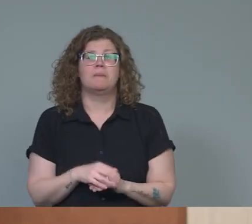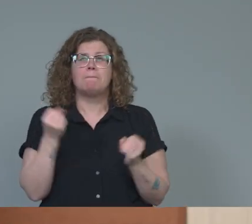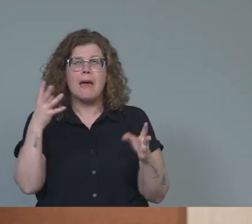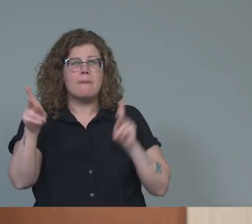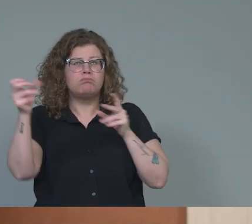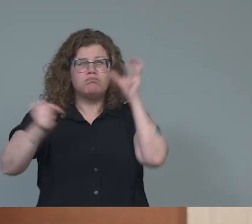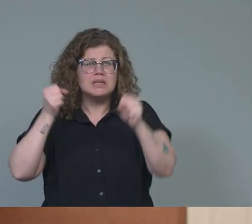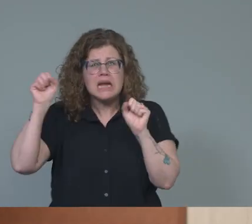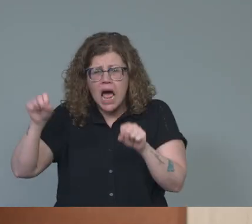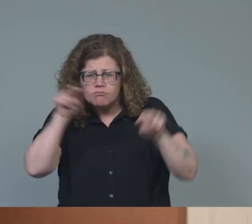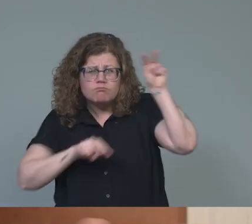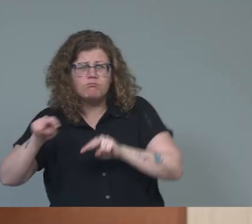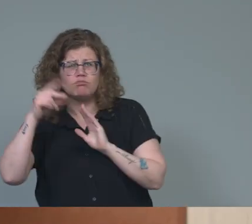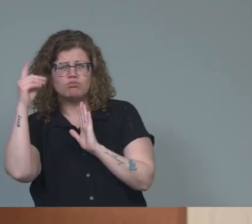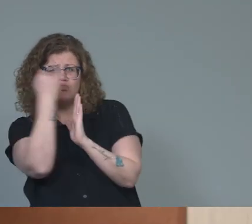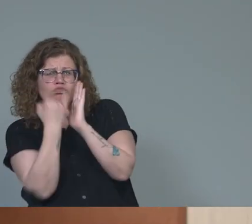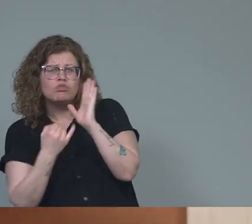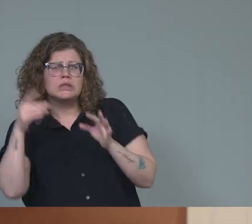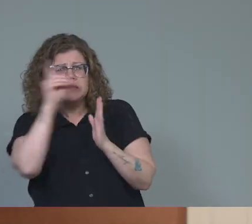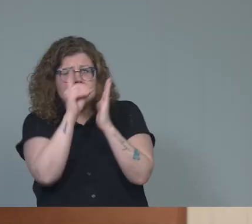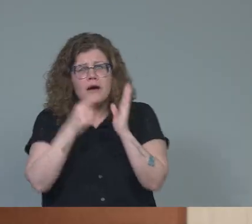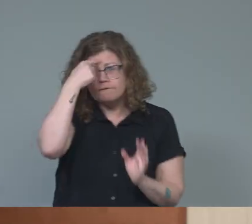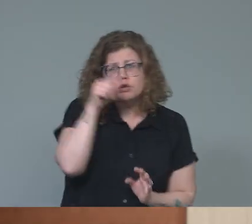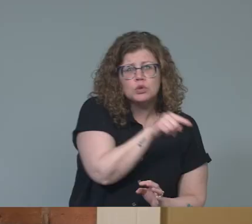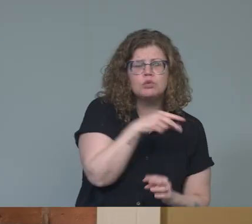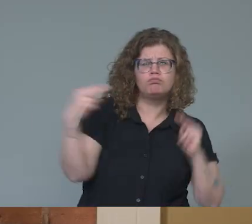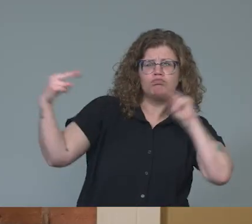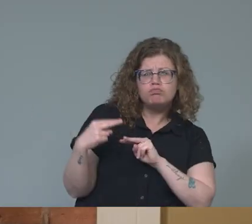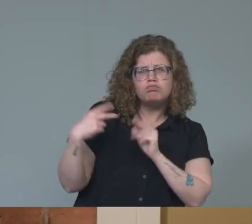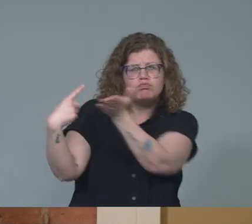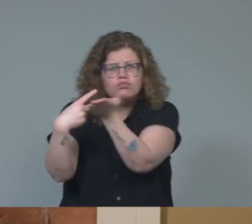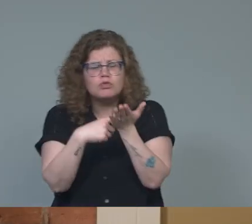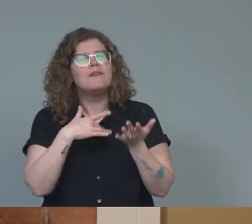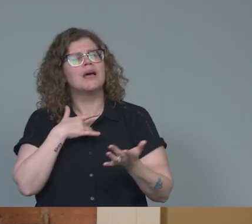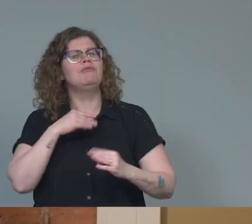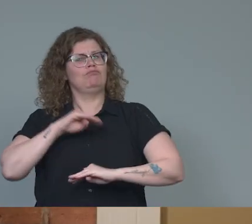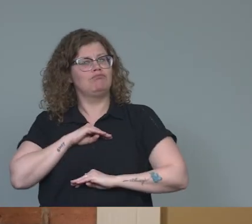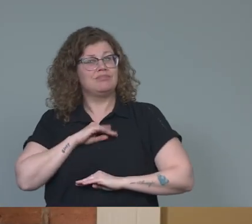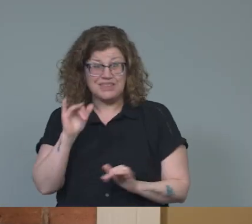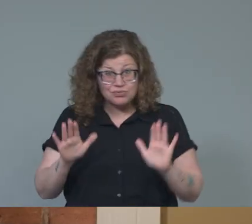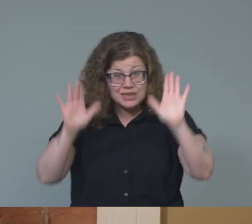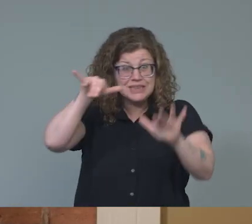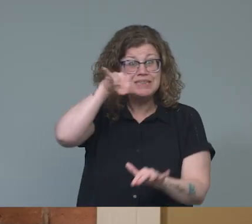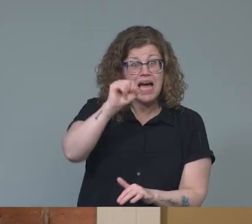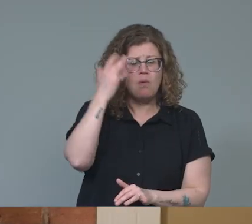can be advantageous depending on the scale or the budget of your project. Artists can be their own fabricators, but not always,